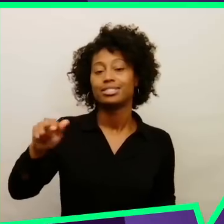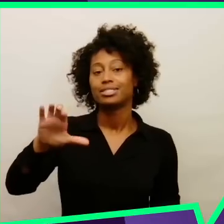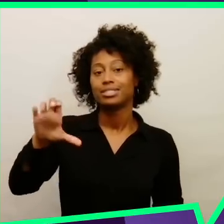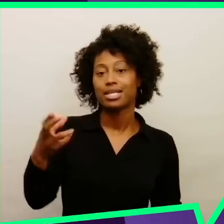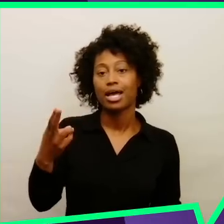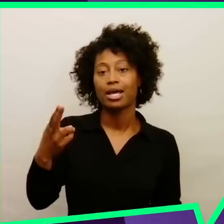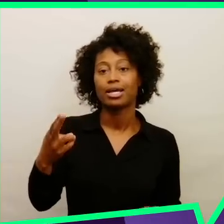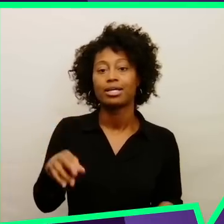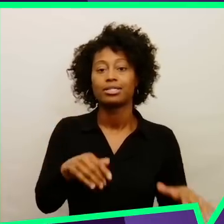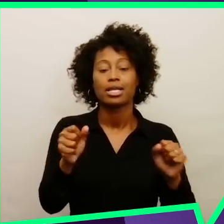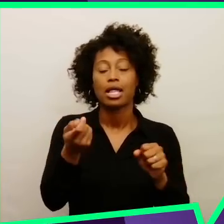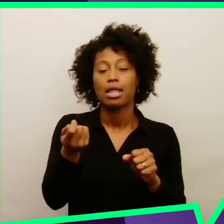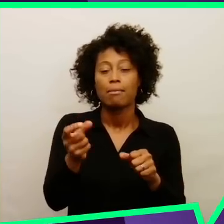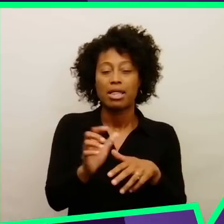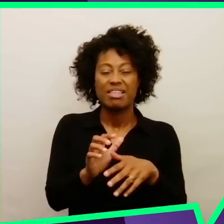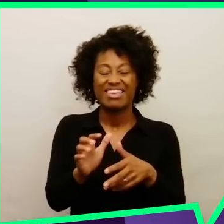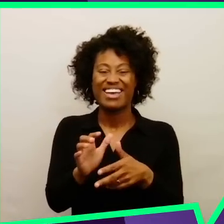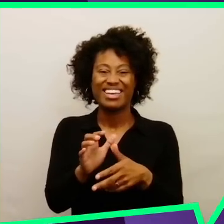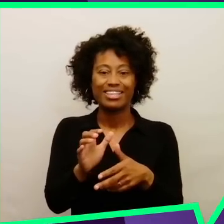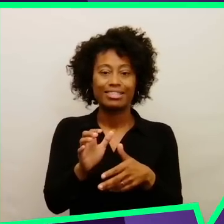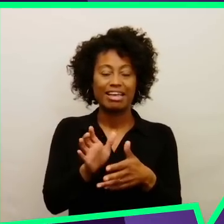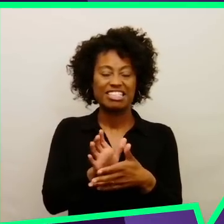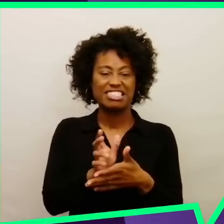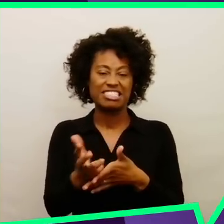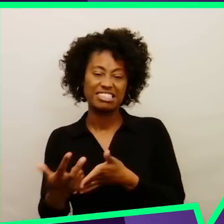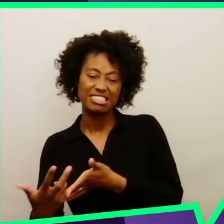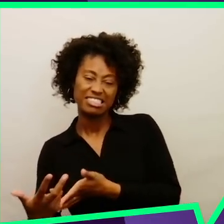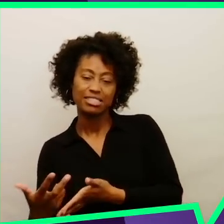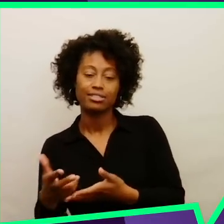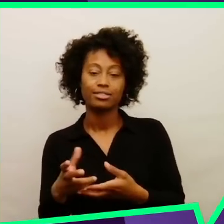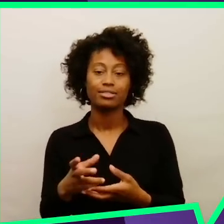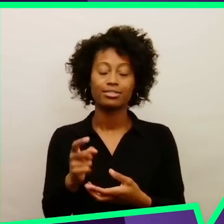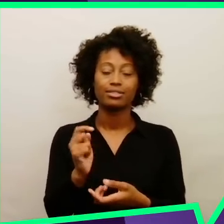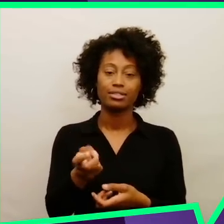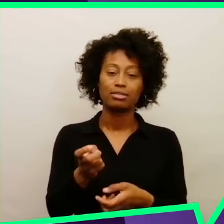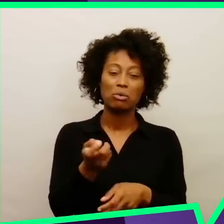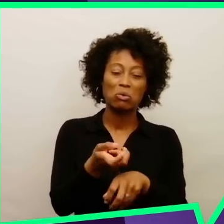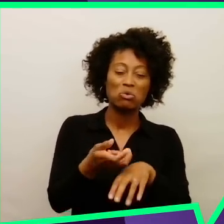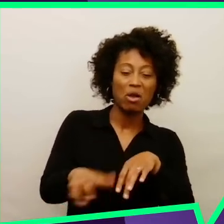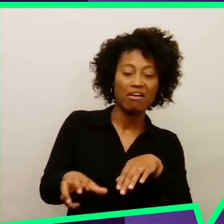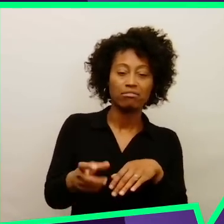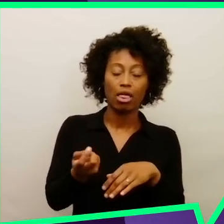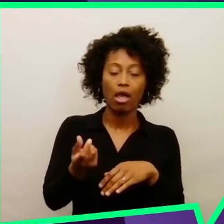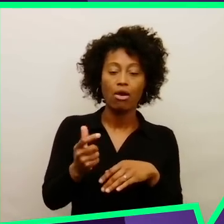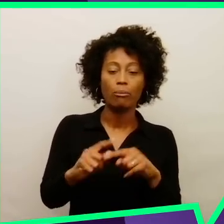a little bit of that side. And I will say this, Jose, they've